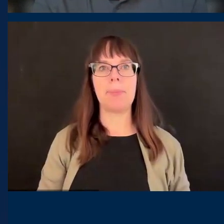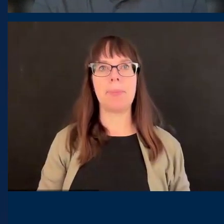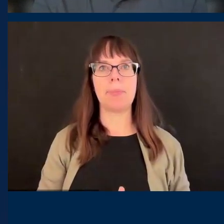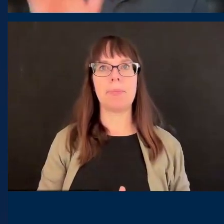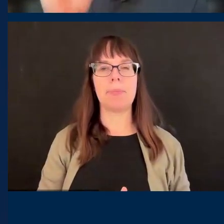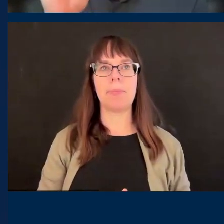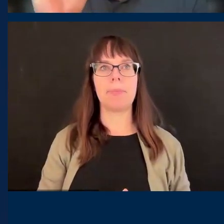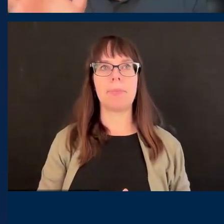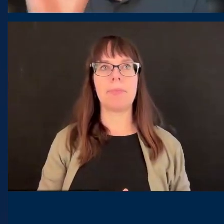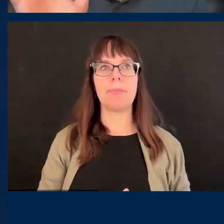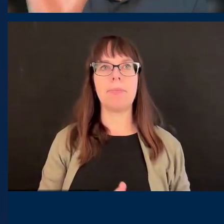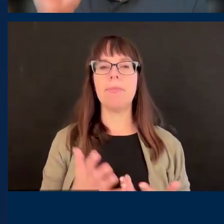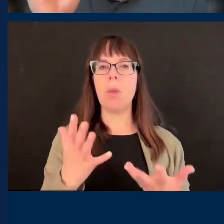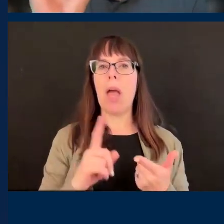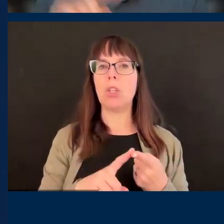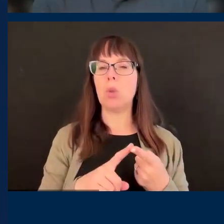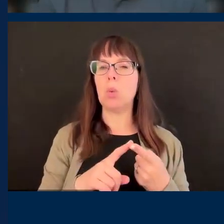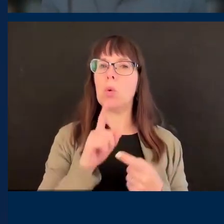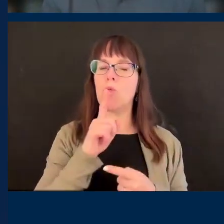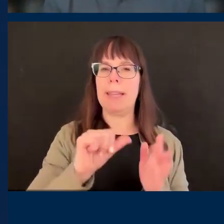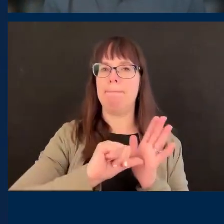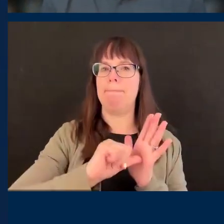So I'm gonna just really emphasize one thing.